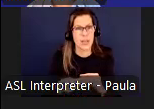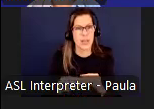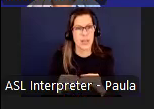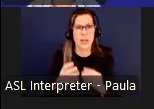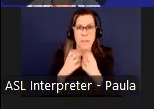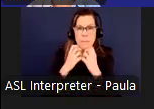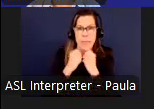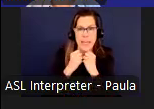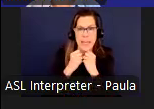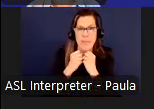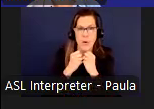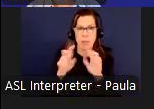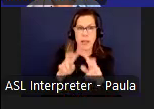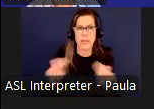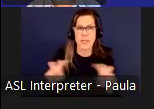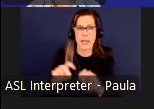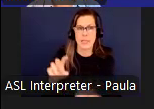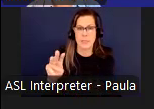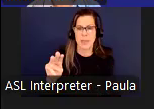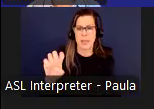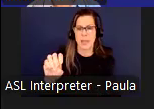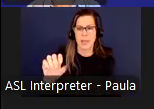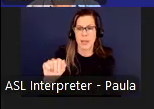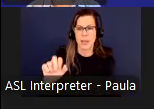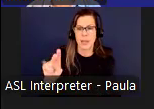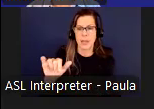And I'm just, I'm curious what you mean by meaningful